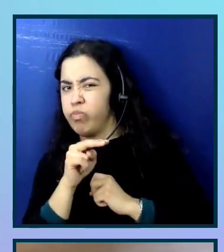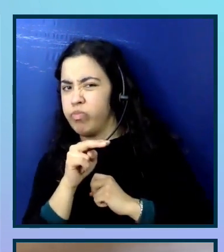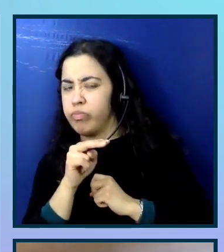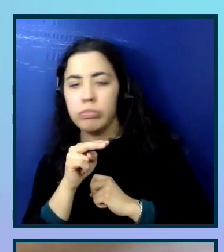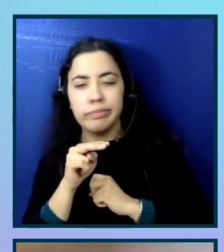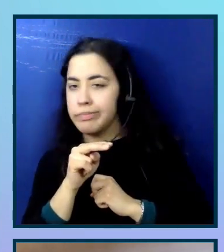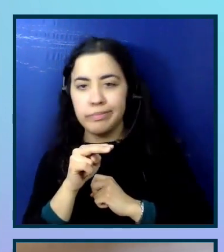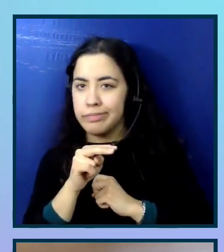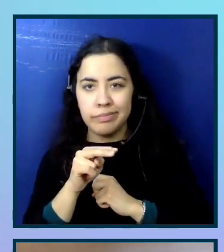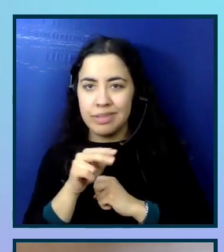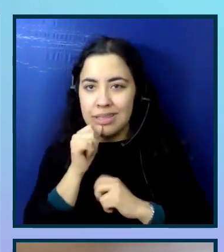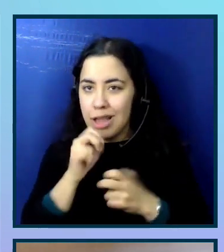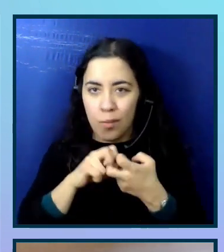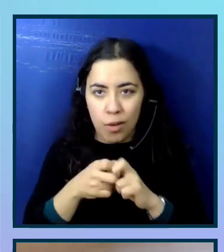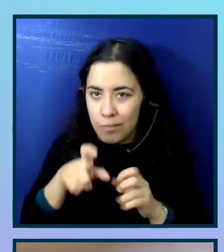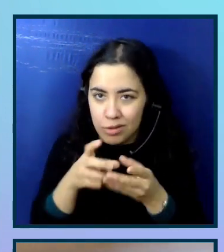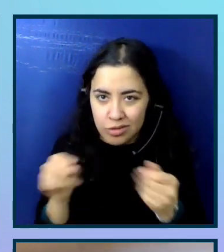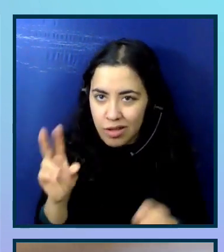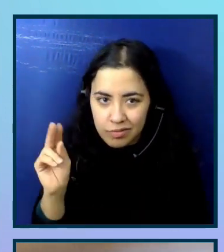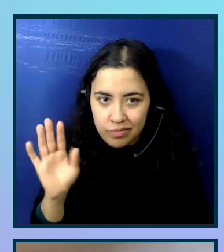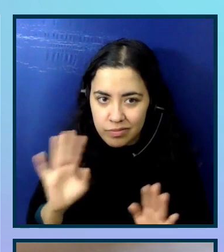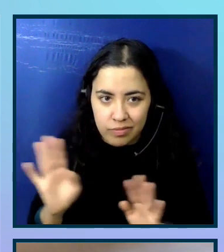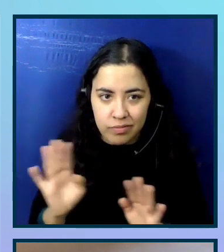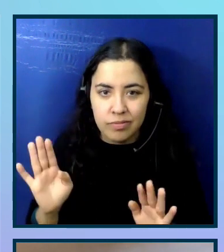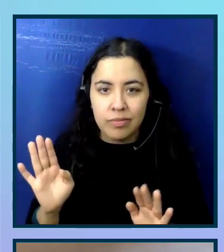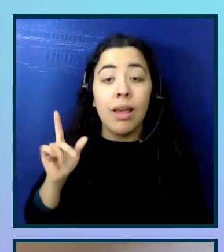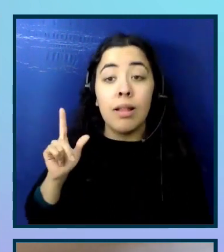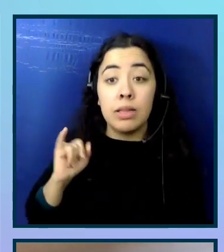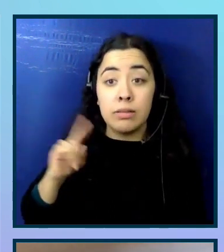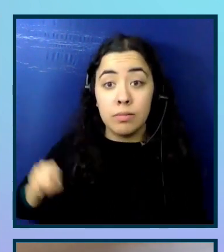Liz Jackson, one of the speakers for this conference,